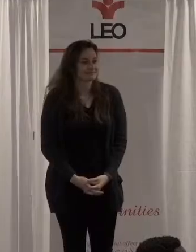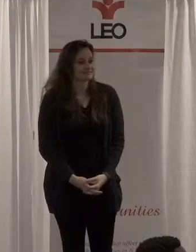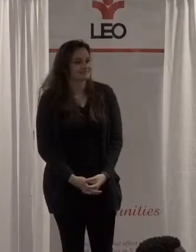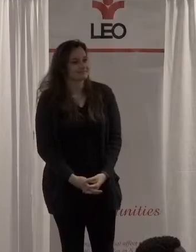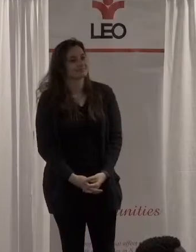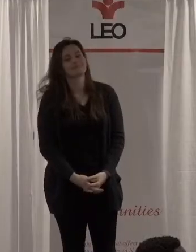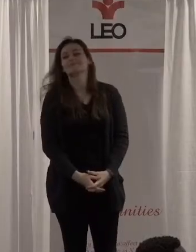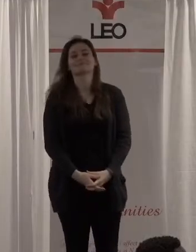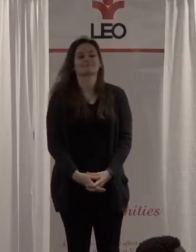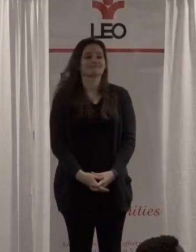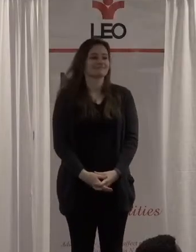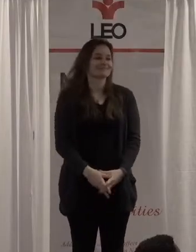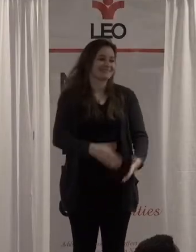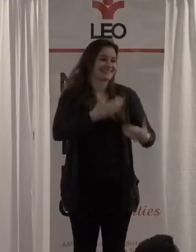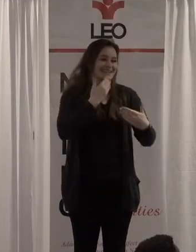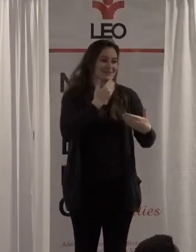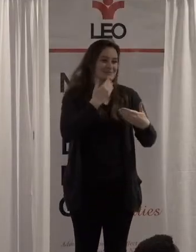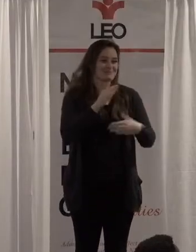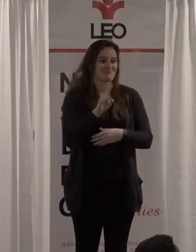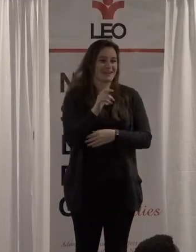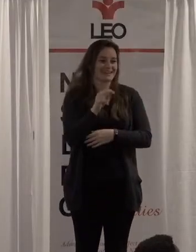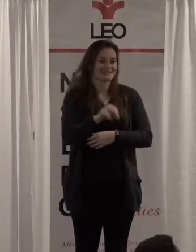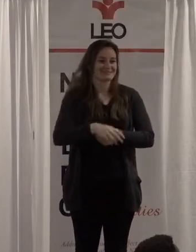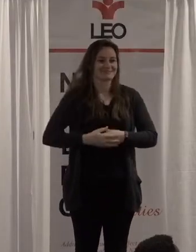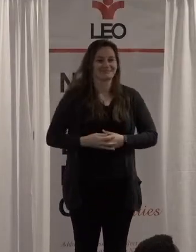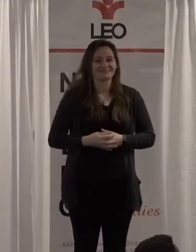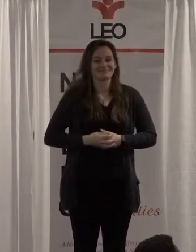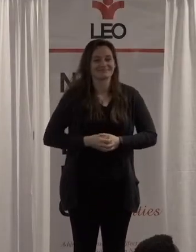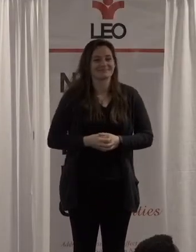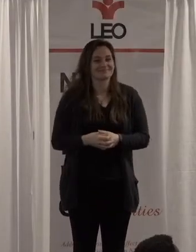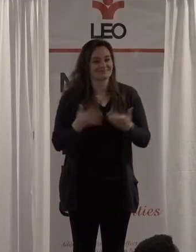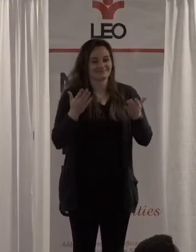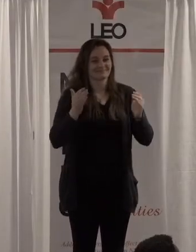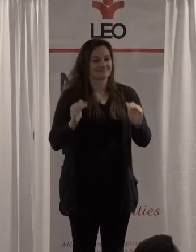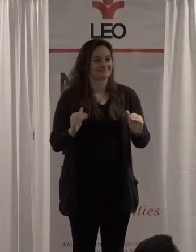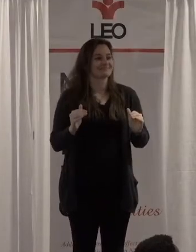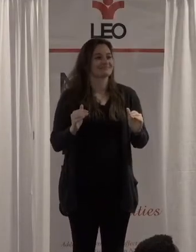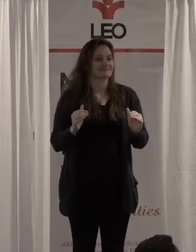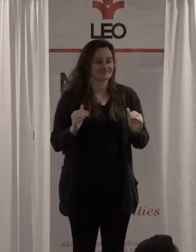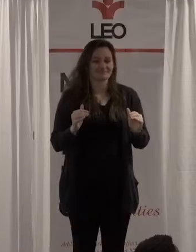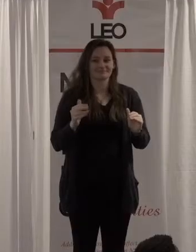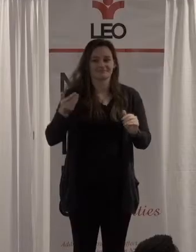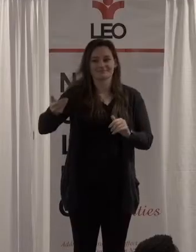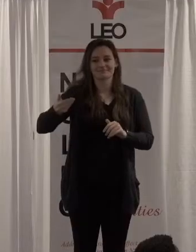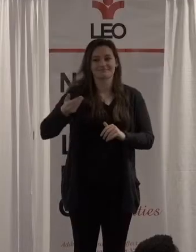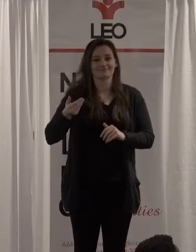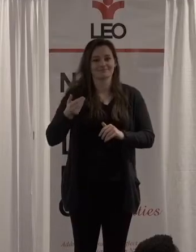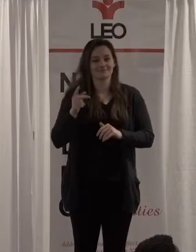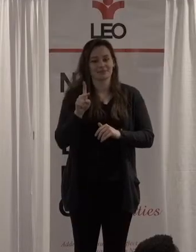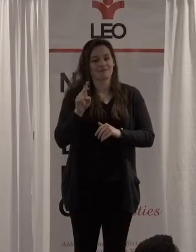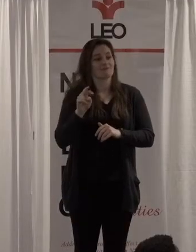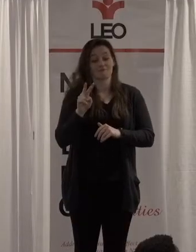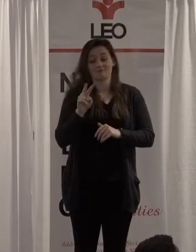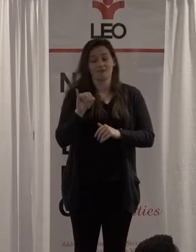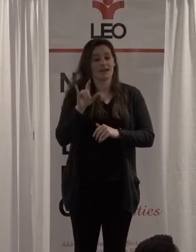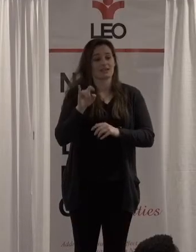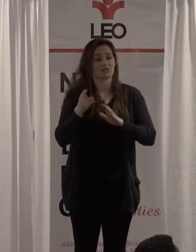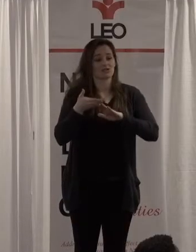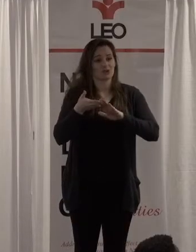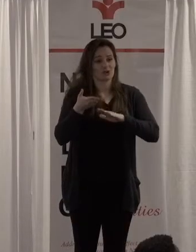THANK YOU SO MUCH, BRIAN. I WOULD NOW LIKE TO INVITE VICE CHAIR OF THE ACCESSIBLE ADVISORY BOARD